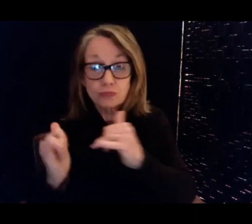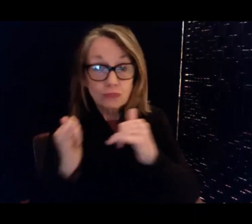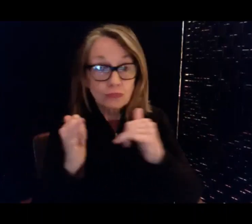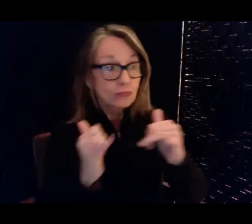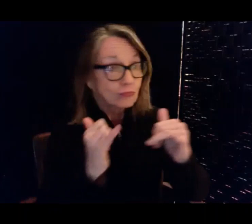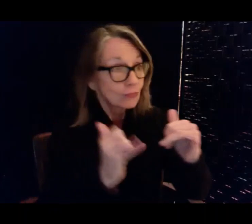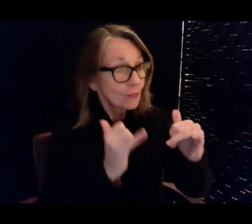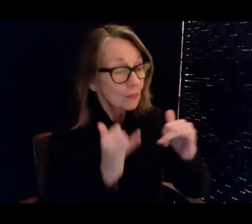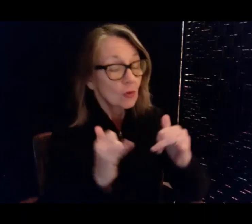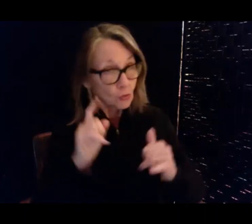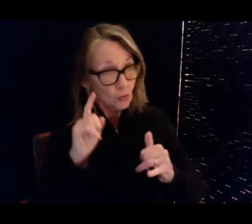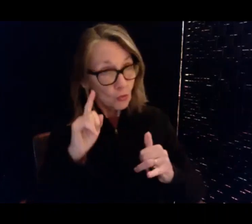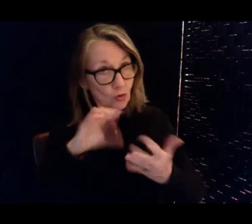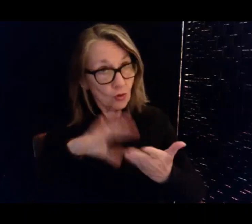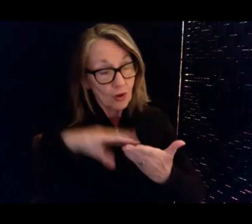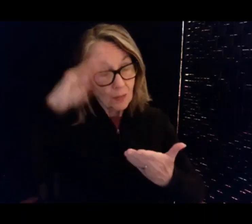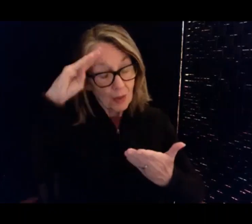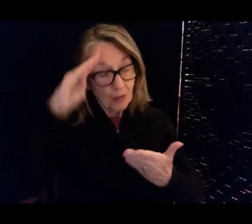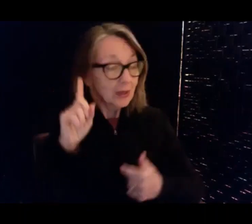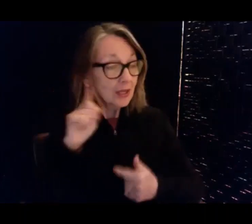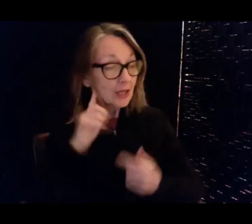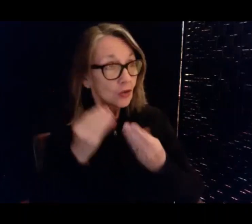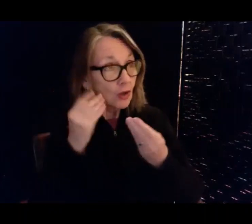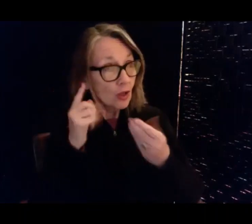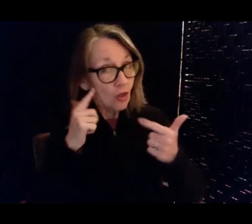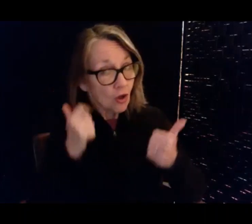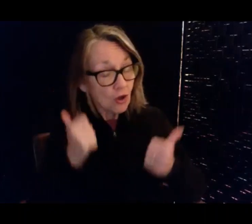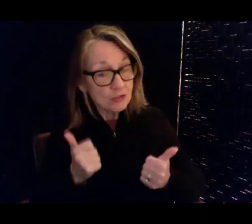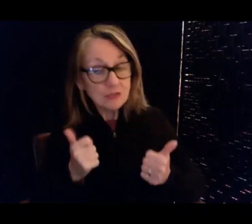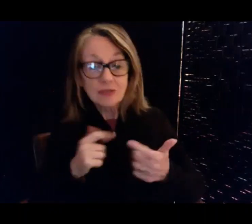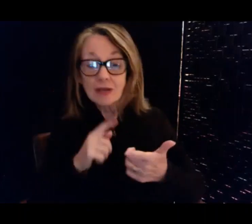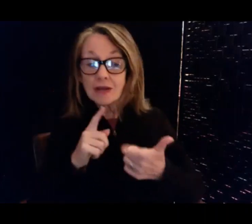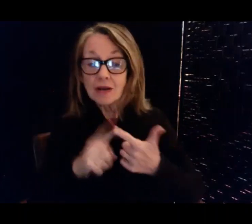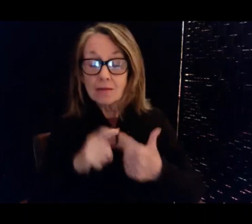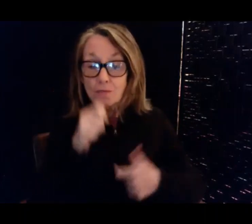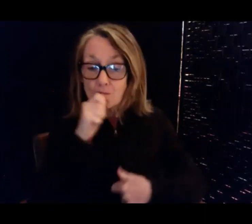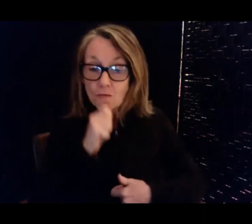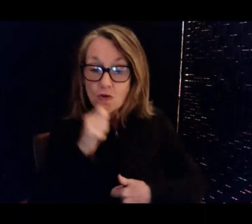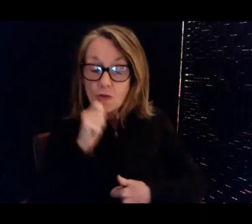coping strategies you are going to learn how you can be assertive and how you